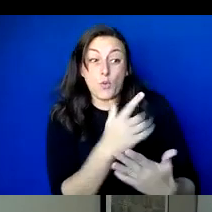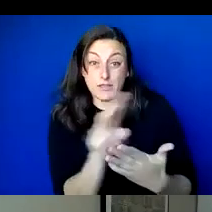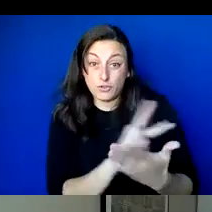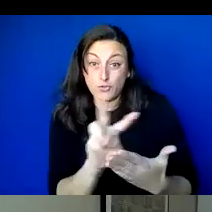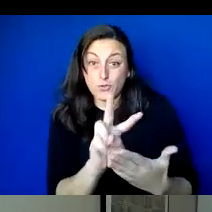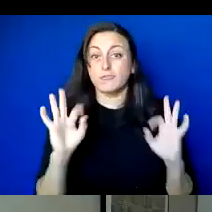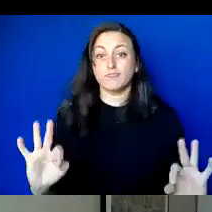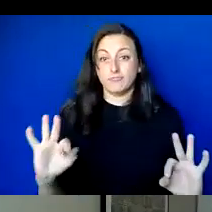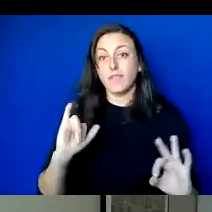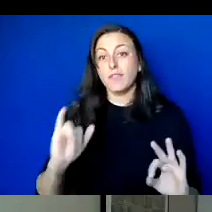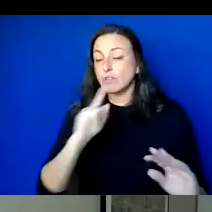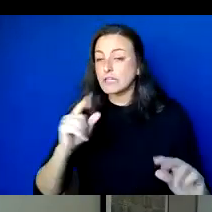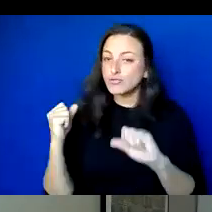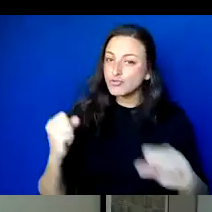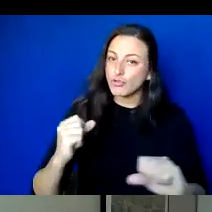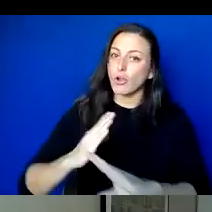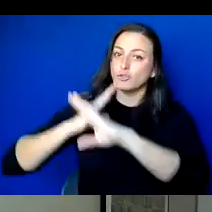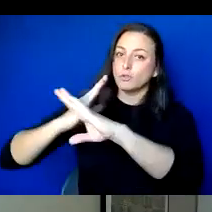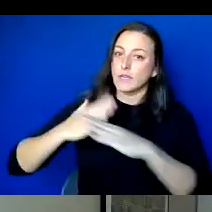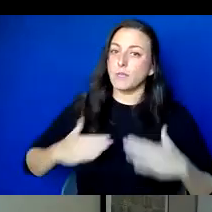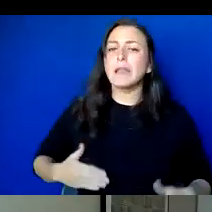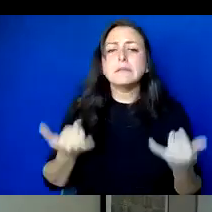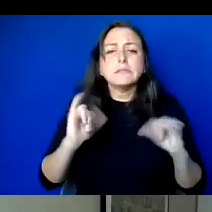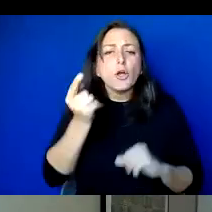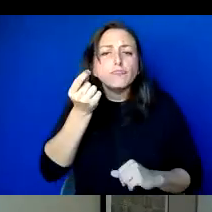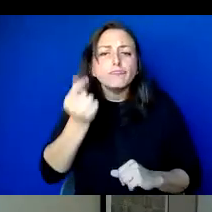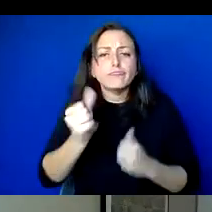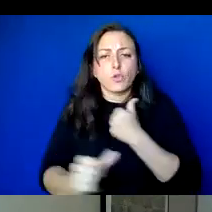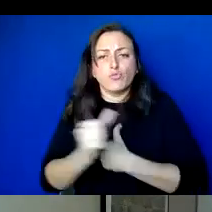of vaccine, we know that there is still a small risk for these vaccines - probably approximately